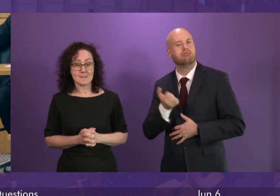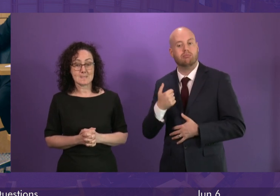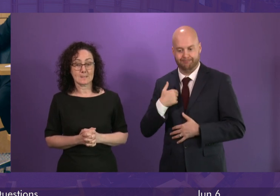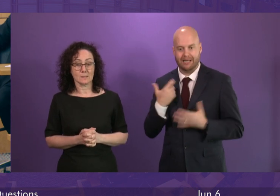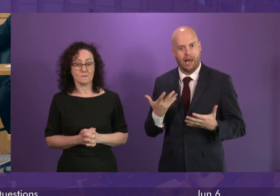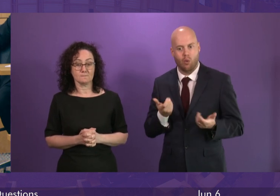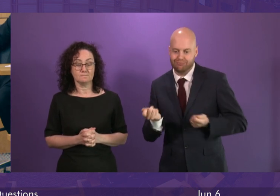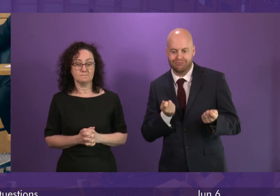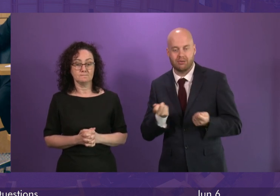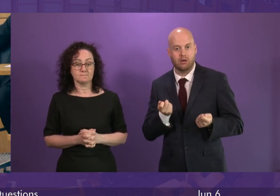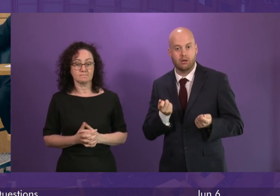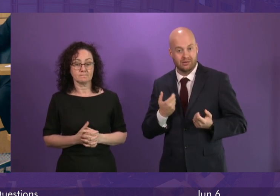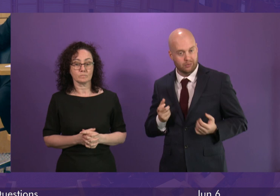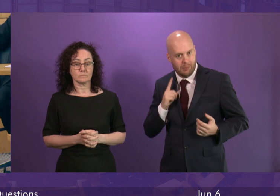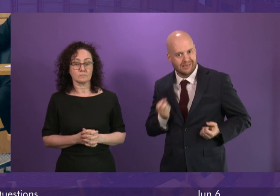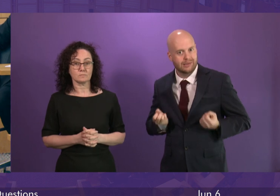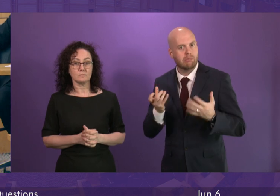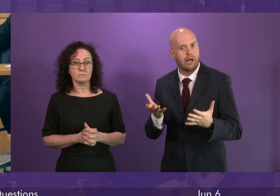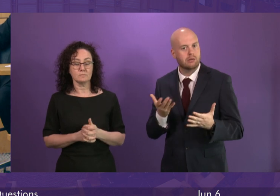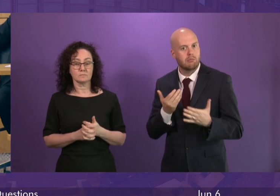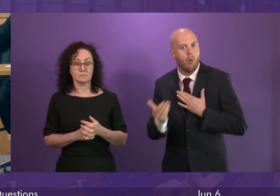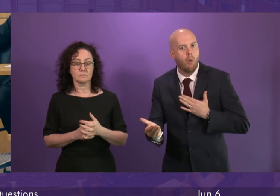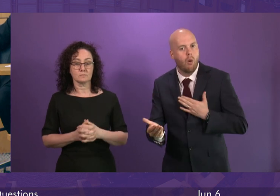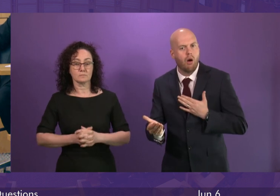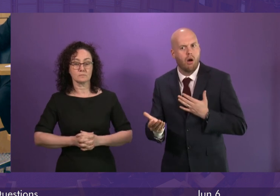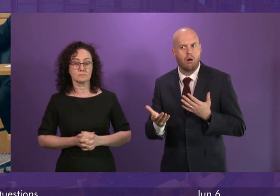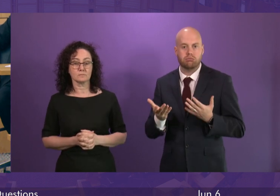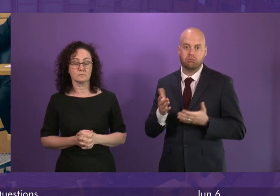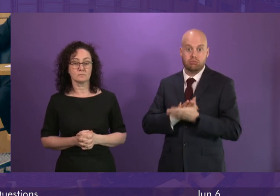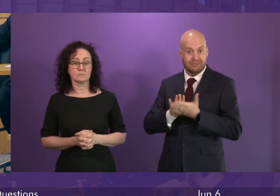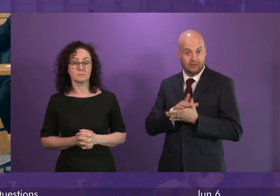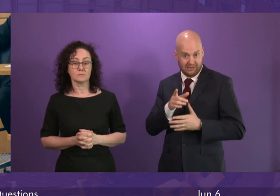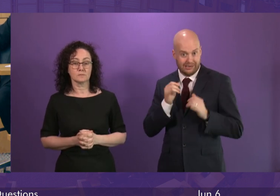These issues are very serious for the Scottish public finances, and the Scottish Government